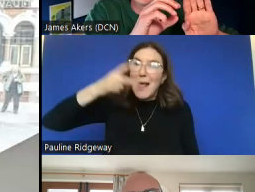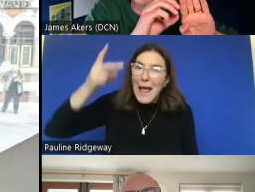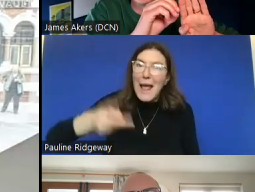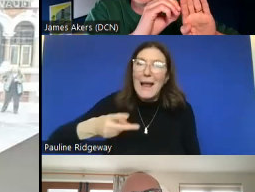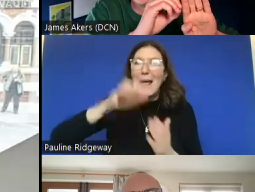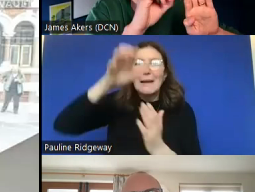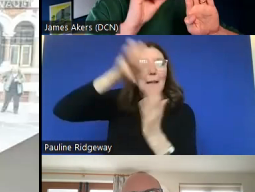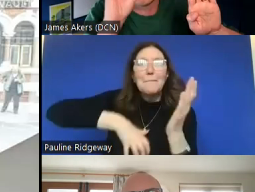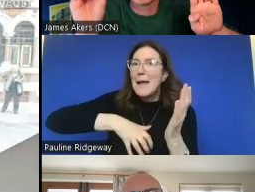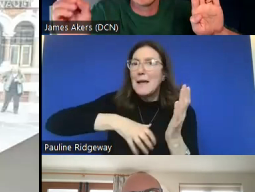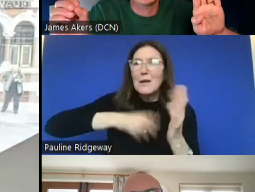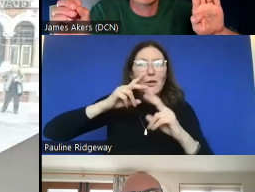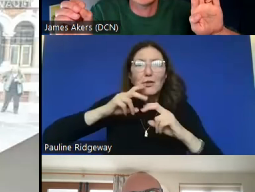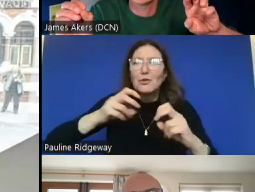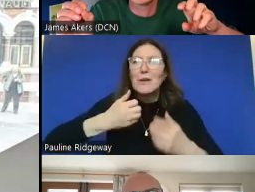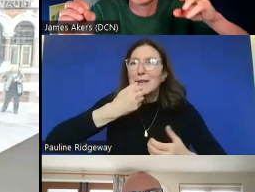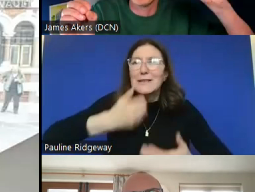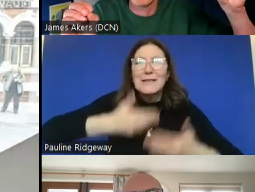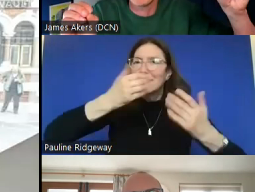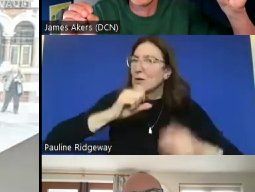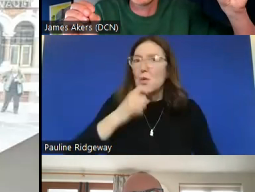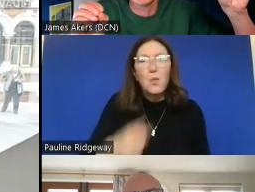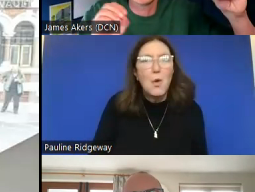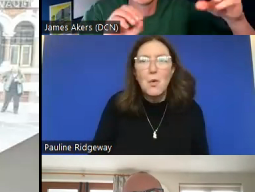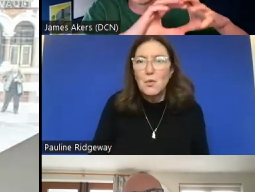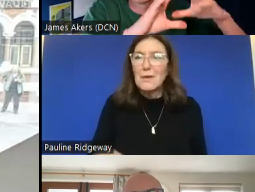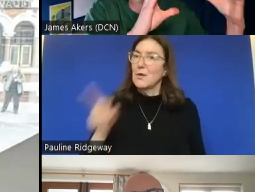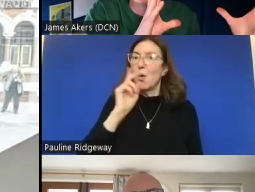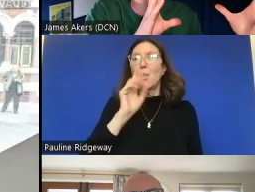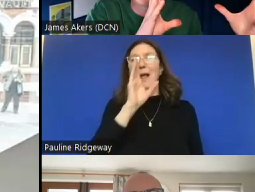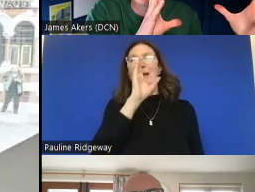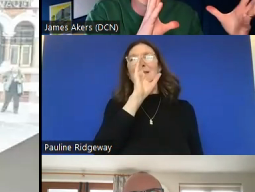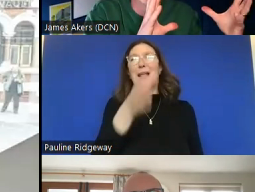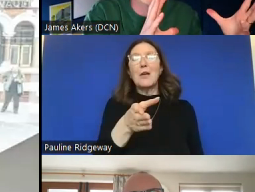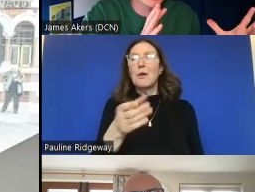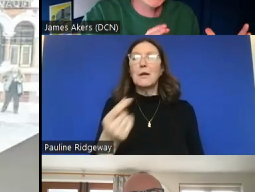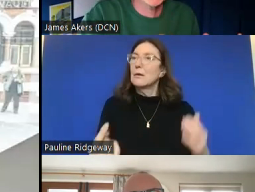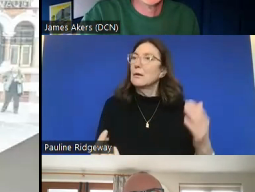There is not set for the landing page. It's a direct user and they've just appeared out of nowhere in Google's eyes.